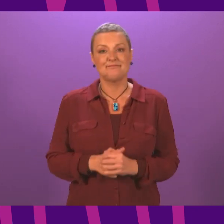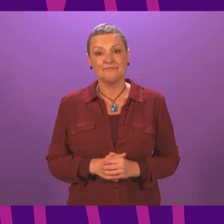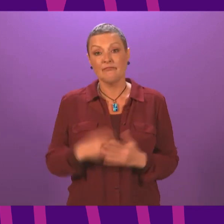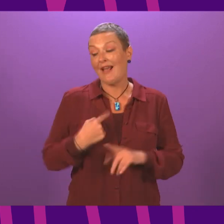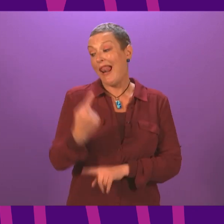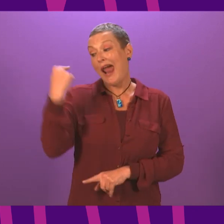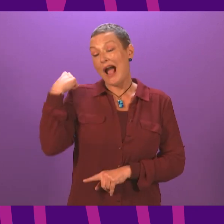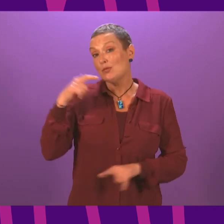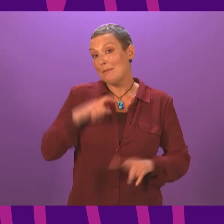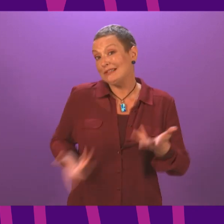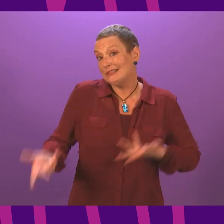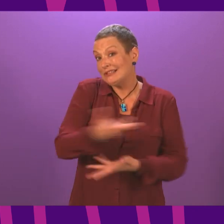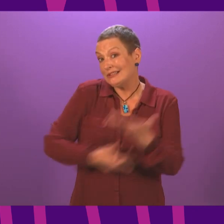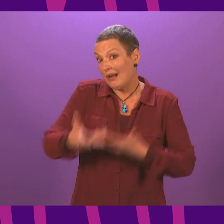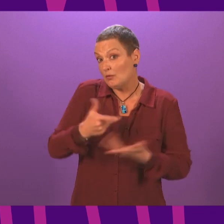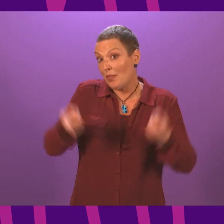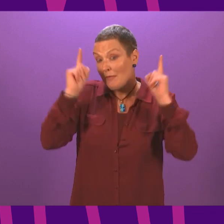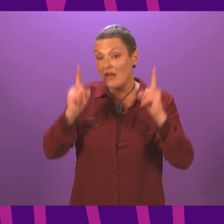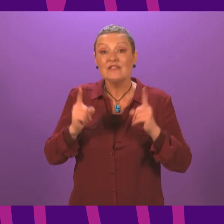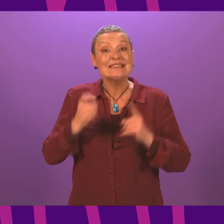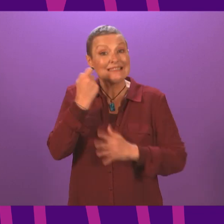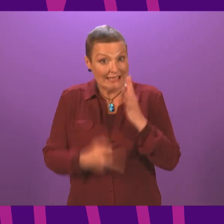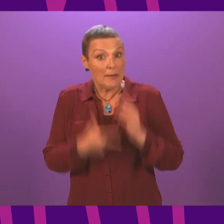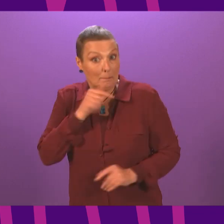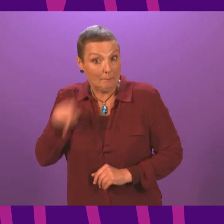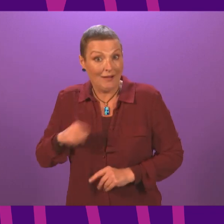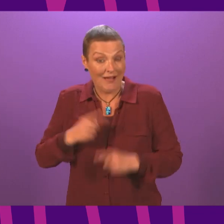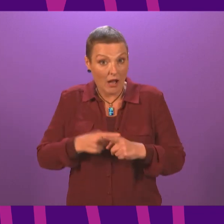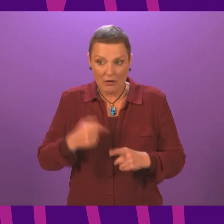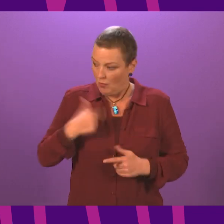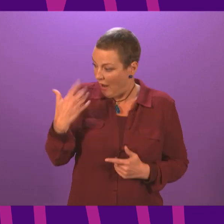for Disabled People, Work and Health. Now that our respective officials have the capacity to do so,